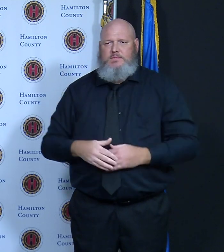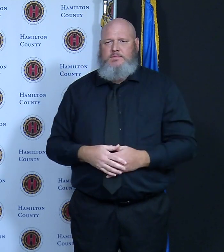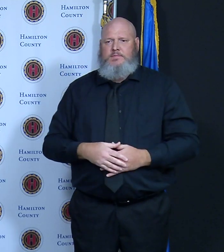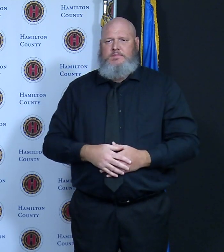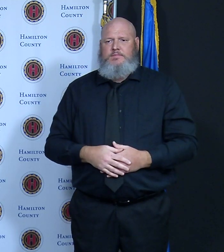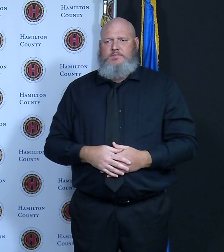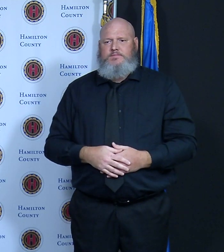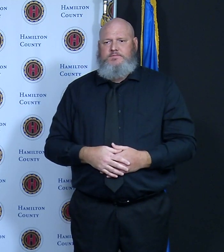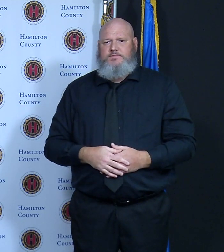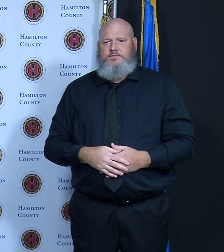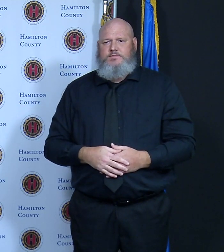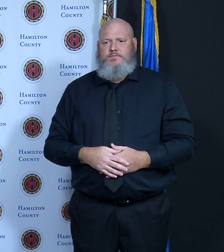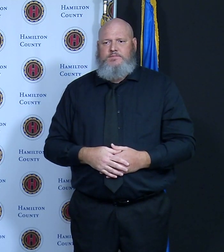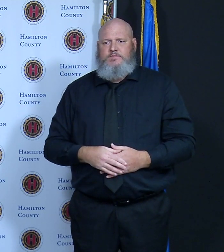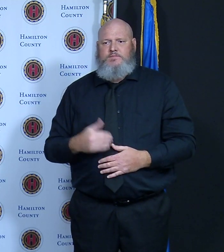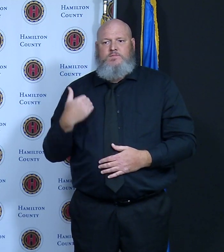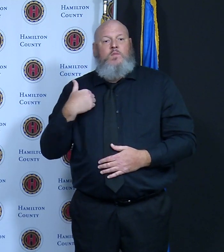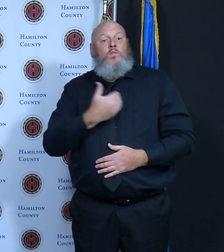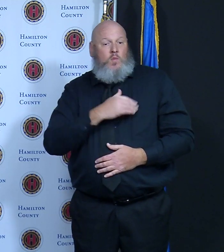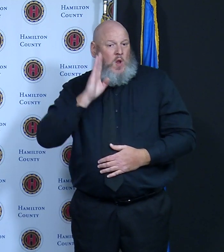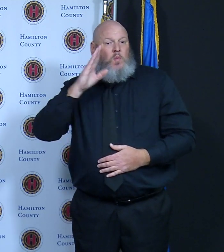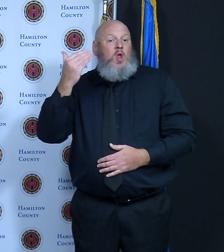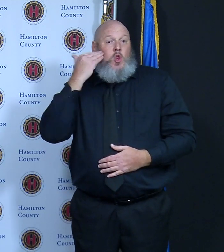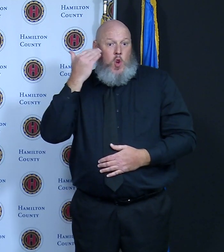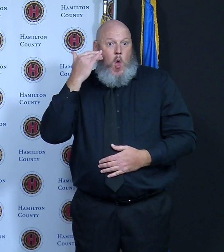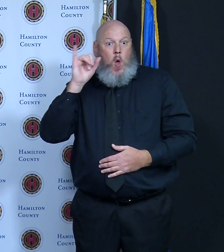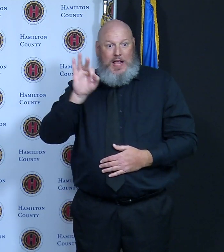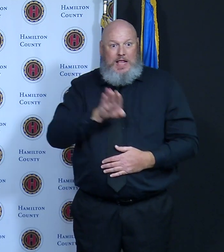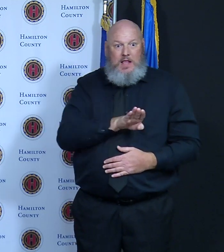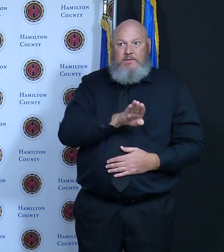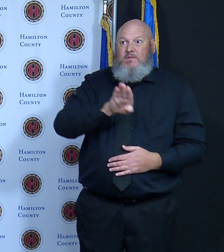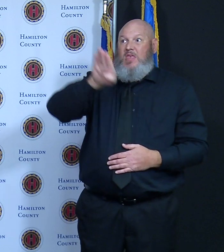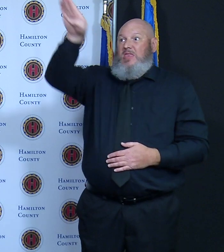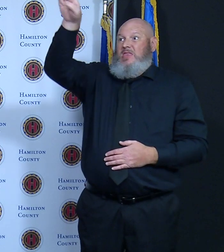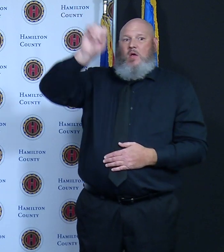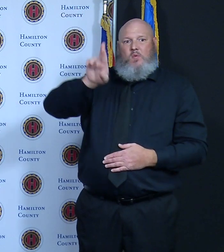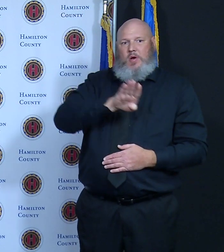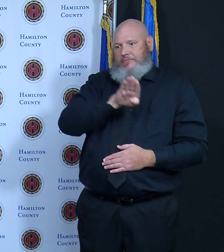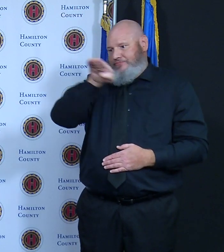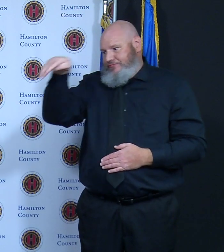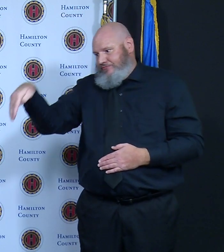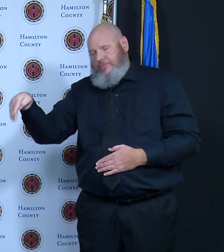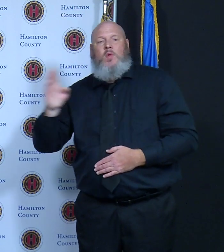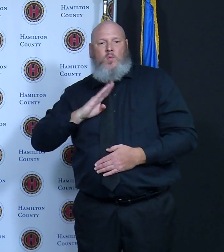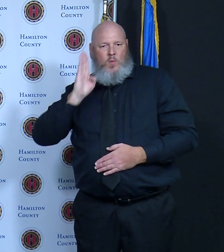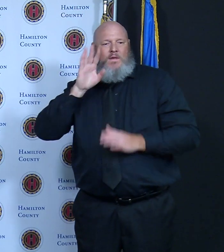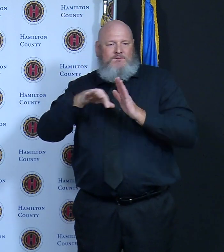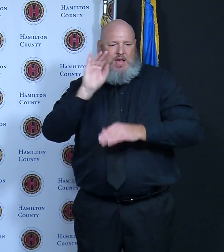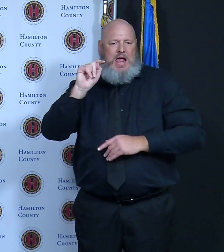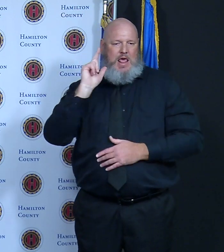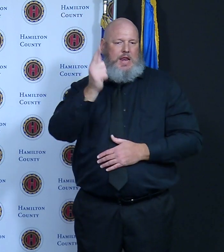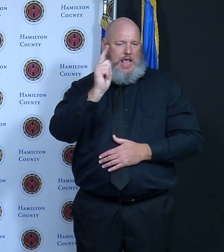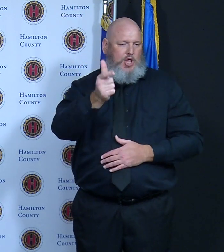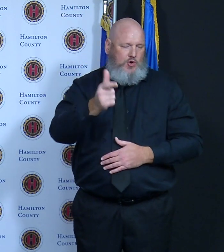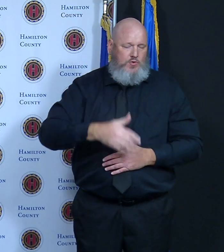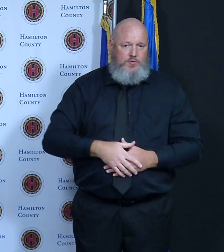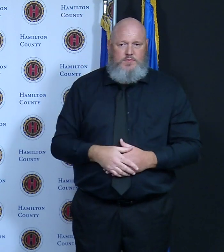capacity in the future near future they're responding to that I can provide some updates and maybe we can get somebody in from the health